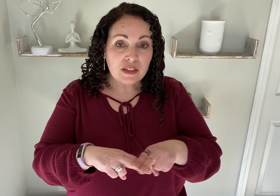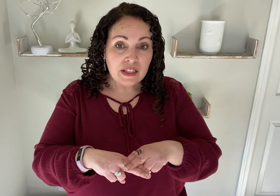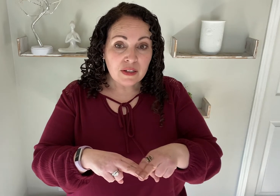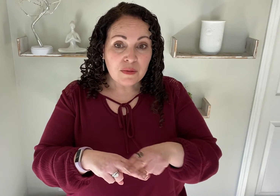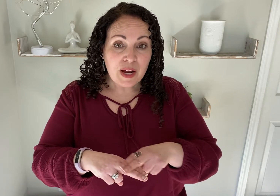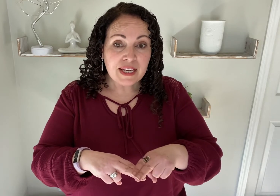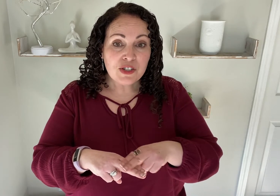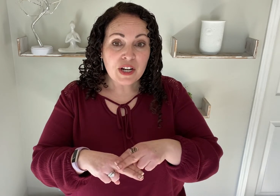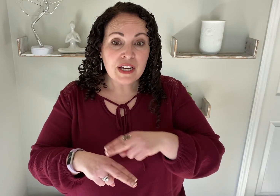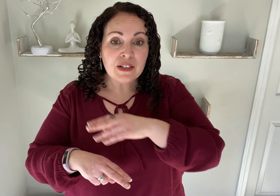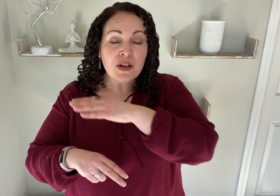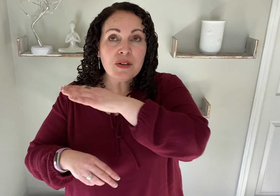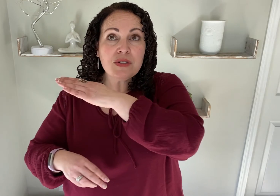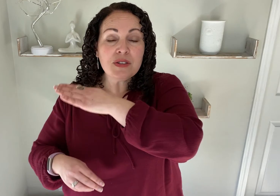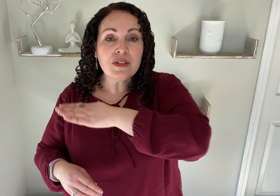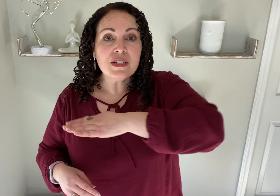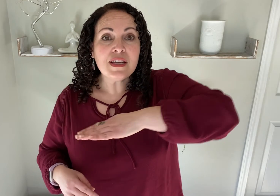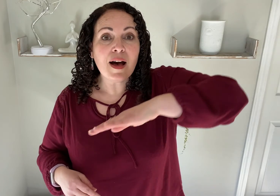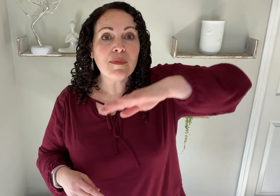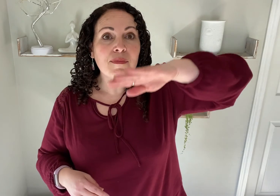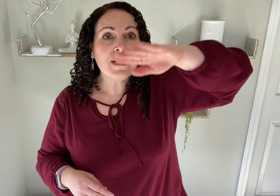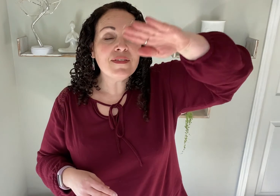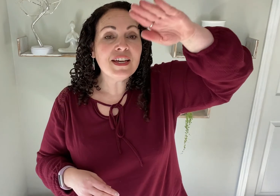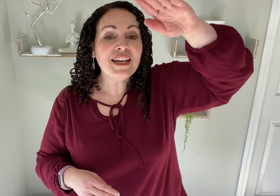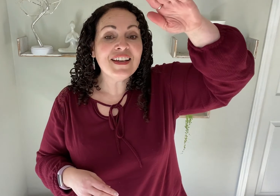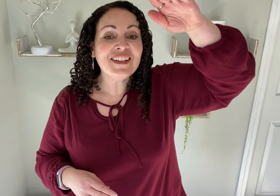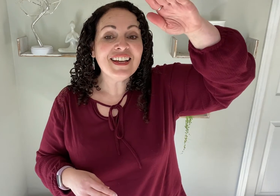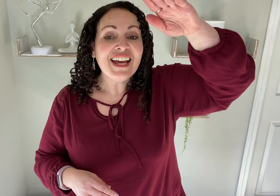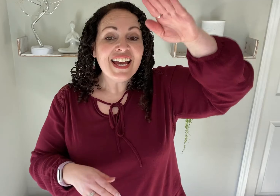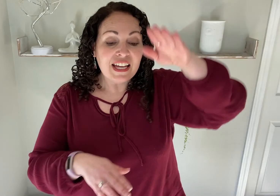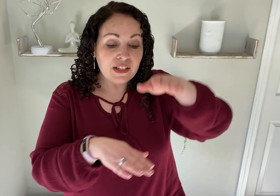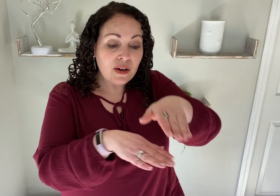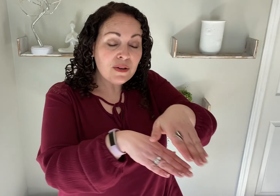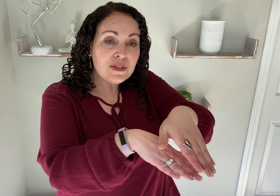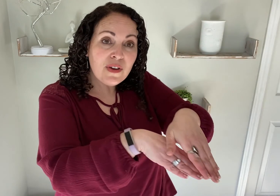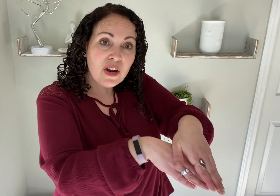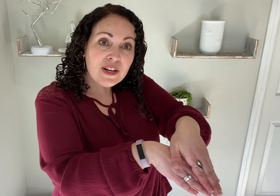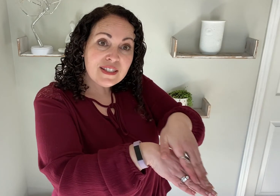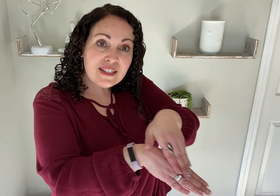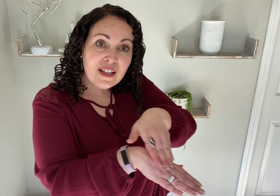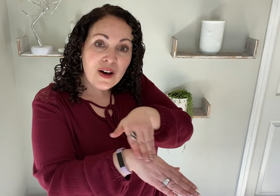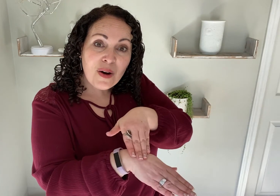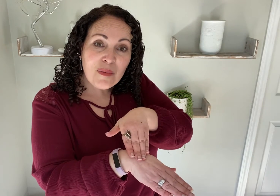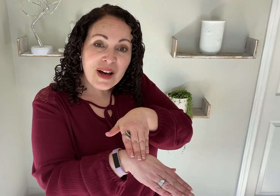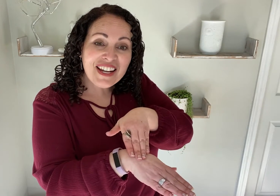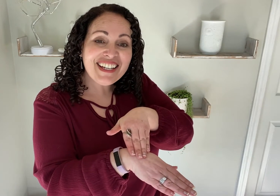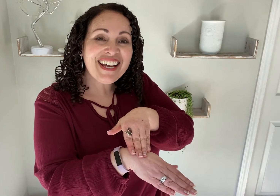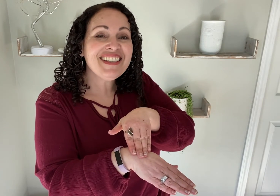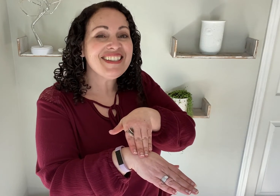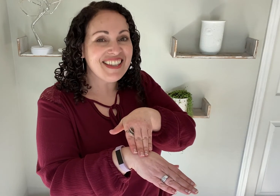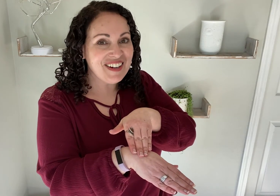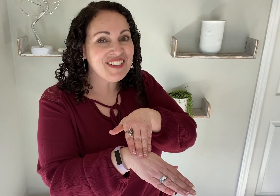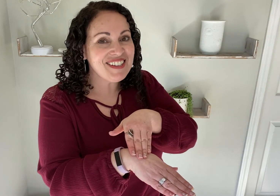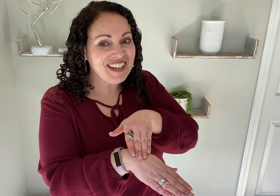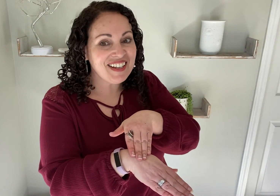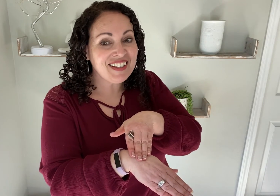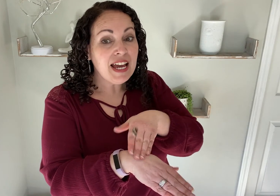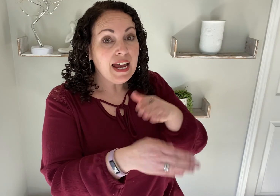The little train goes to the top of the hill, It goes very slow but it gets there still